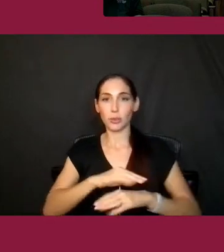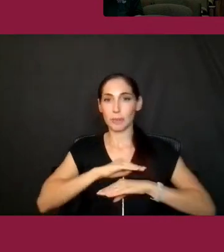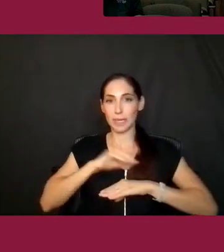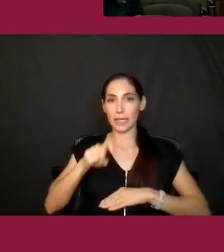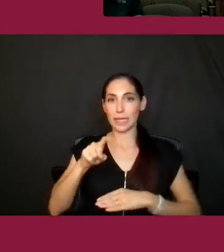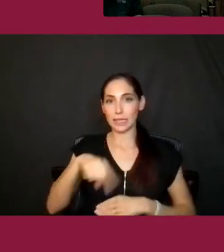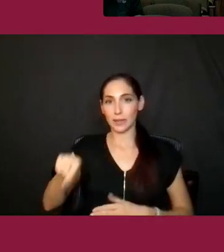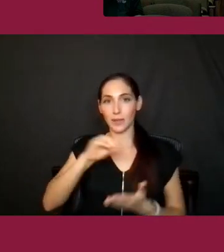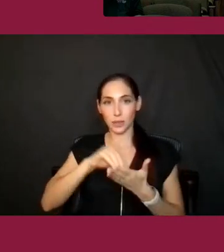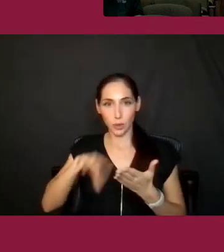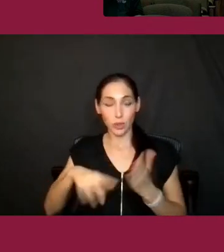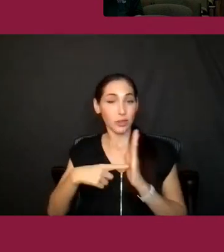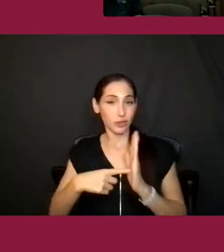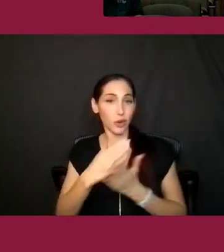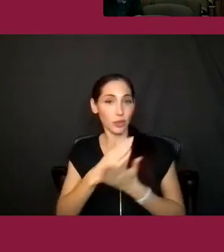And it showcases some of the members on the team who